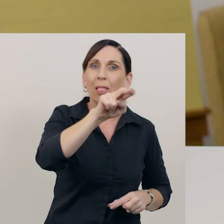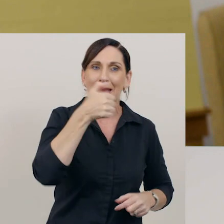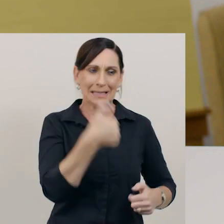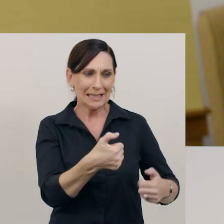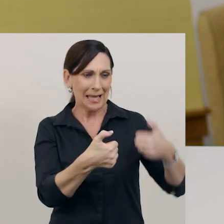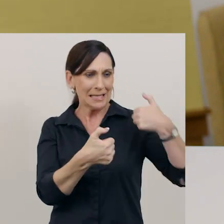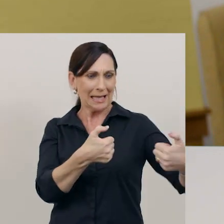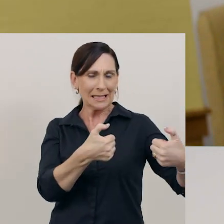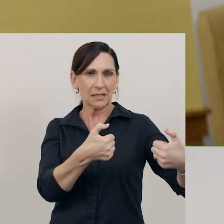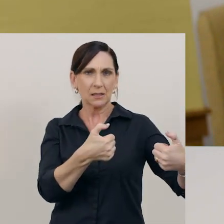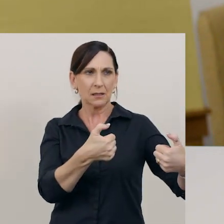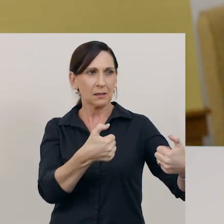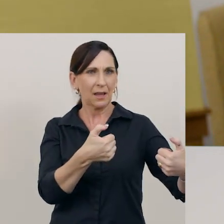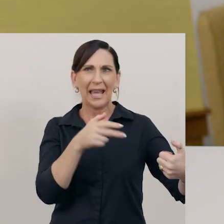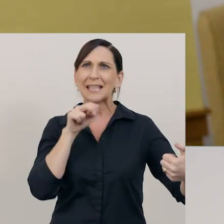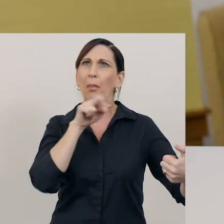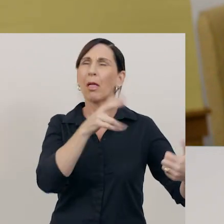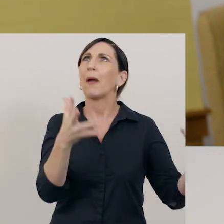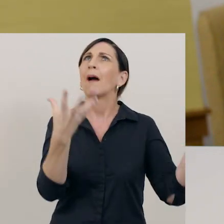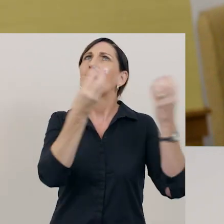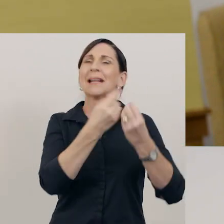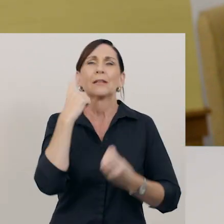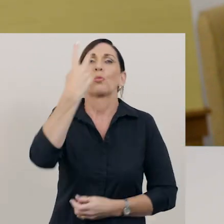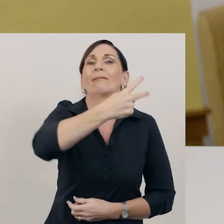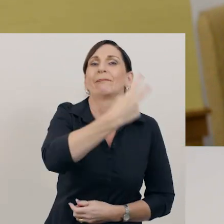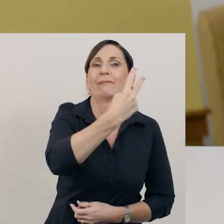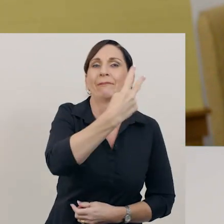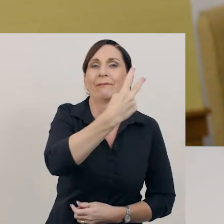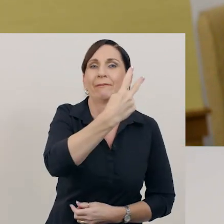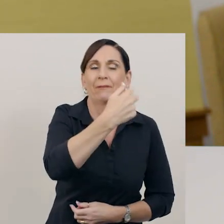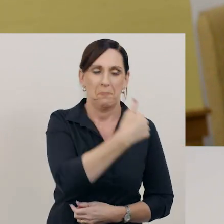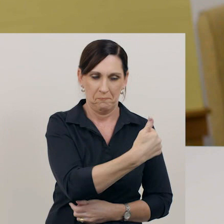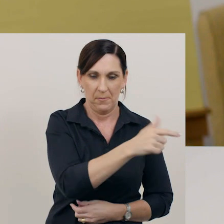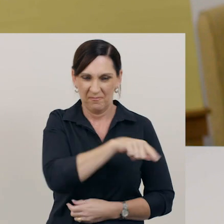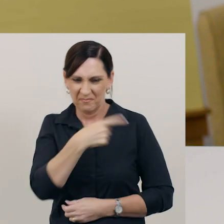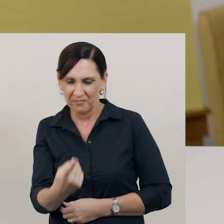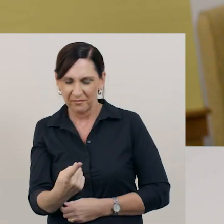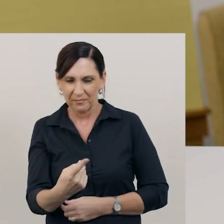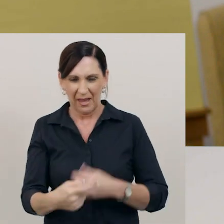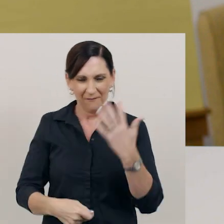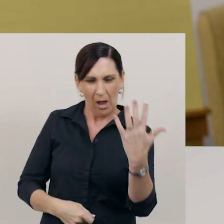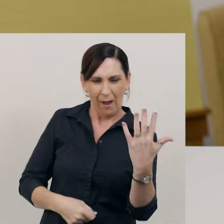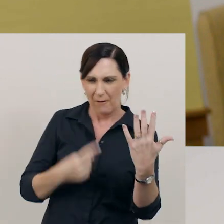Double 6 makes 12. I can see 5 and 1 makes another 6,